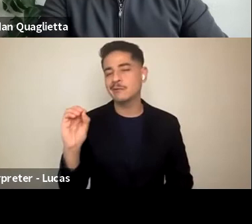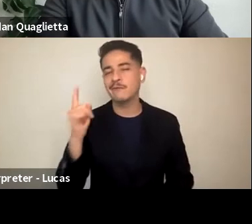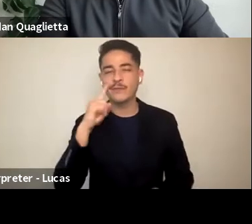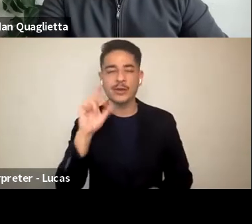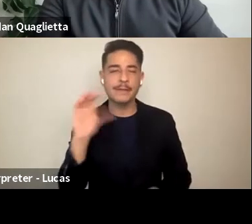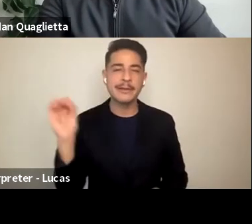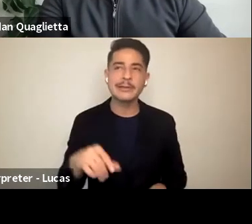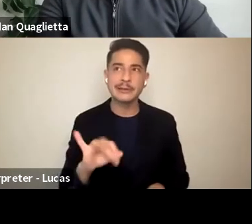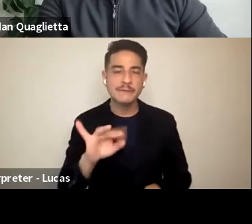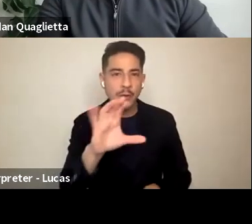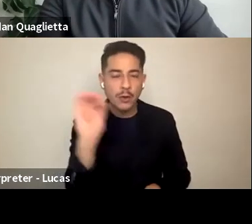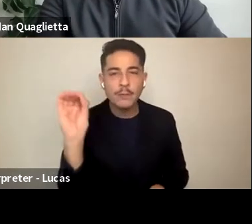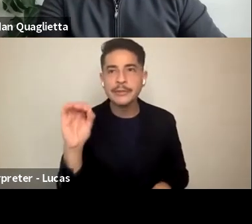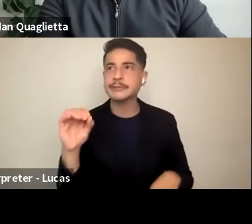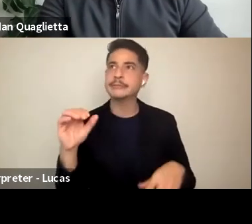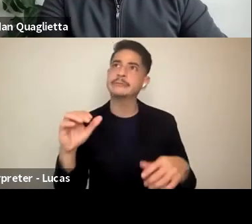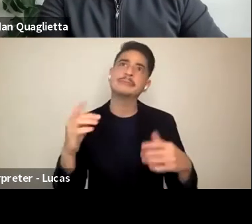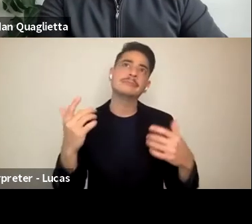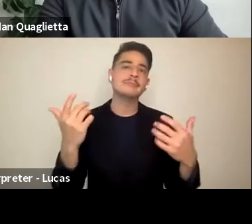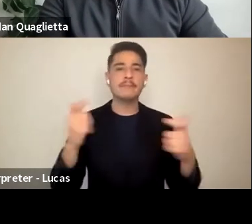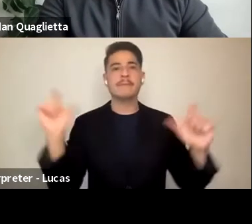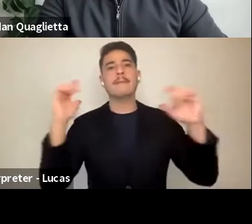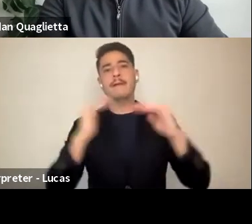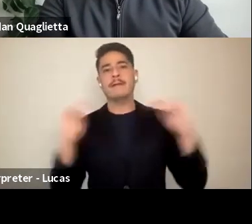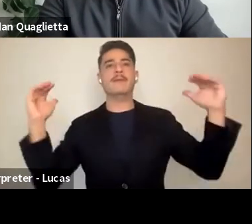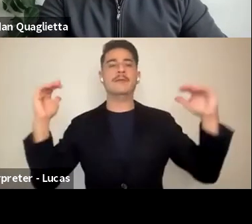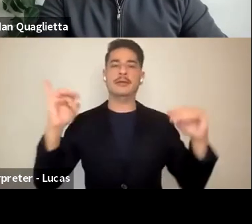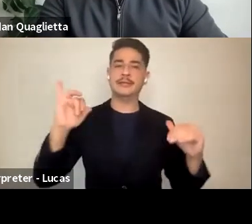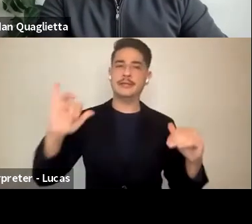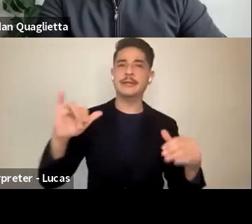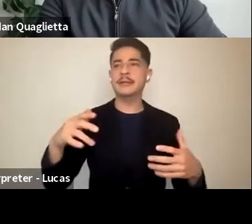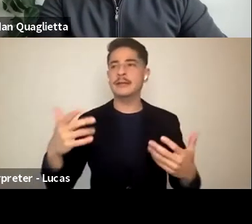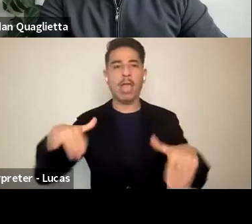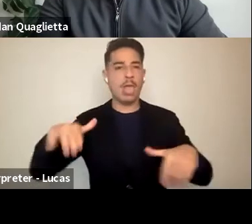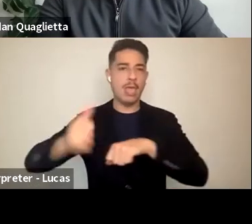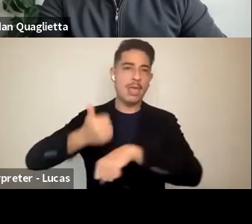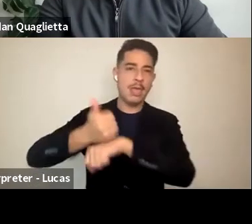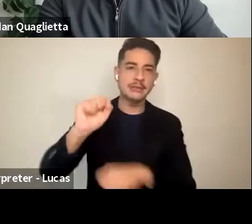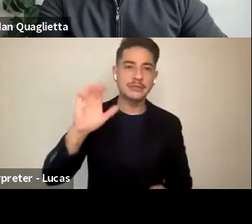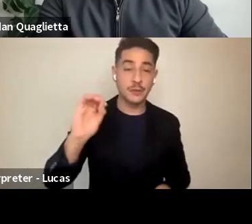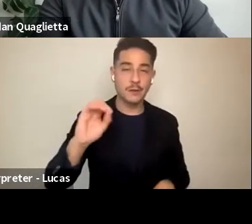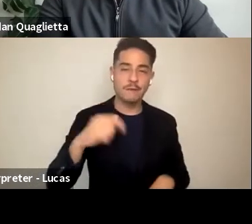enterprise level company you haven't implemented SEO, a lot of times what really gets me excited is there'll